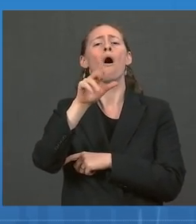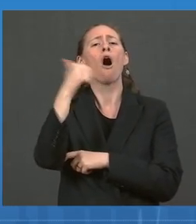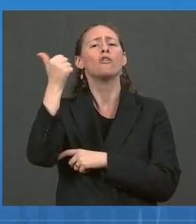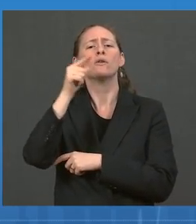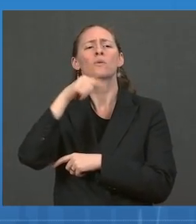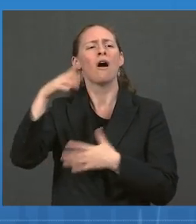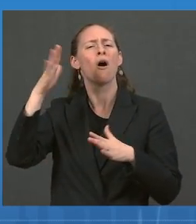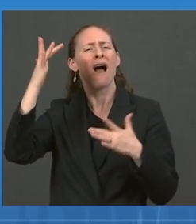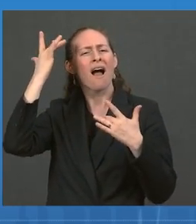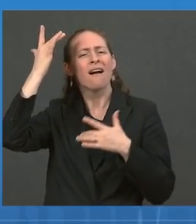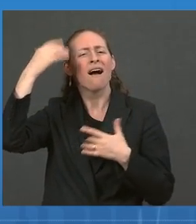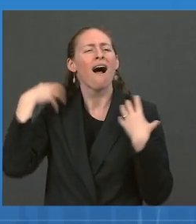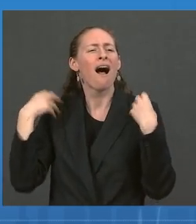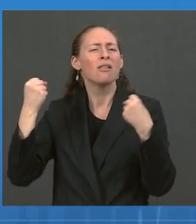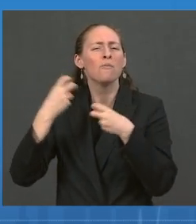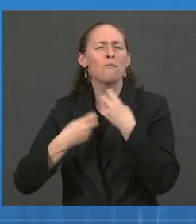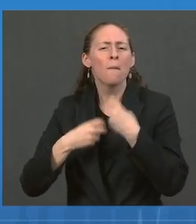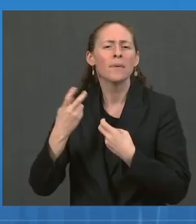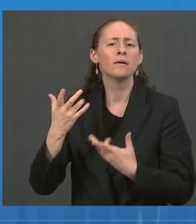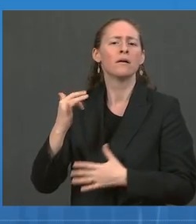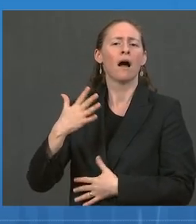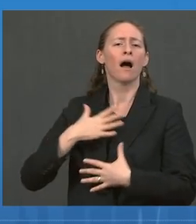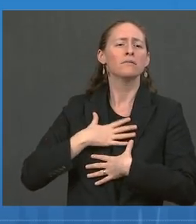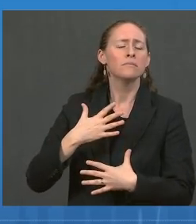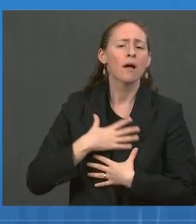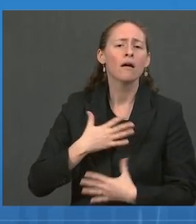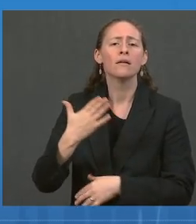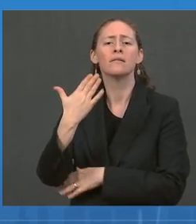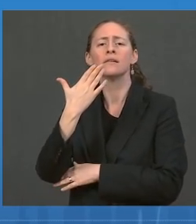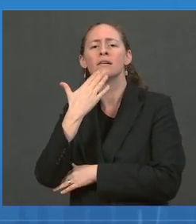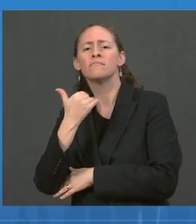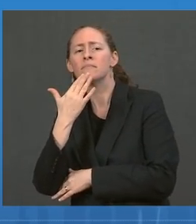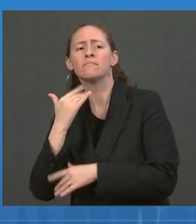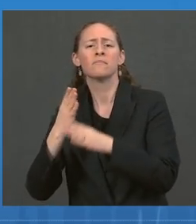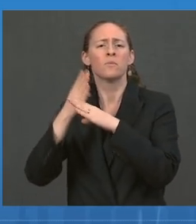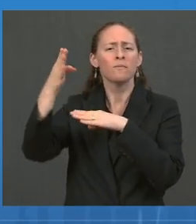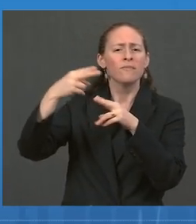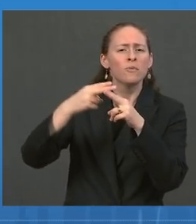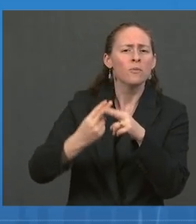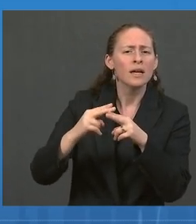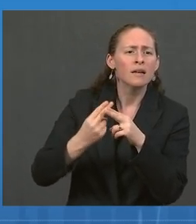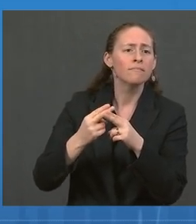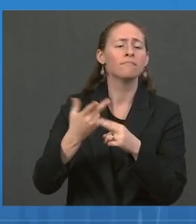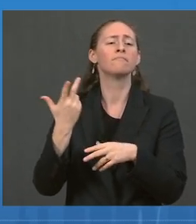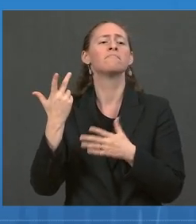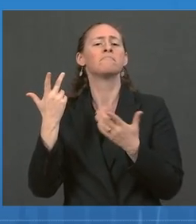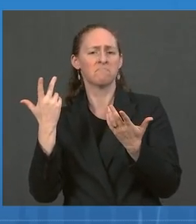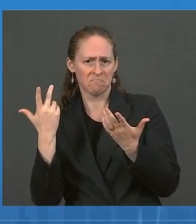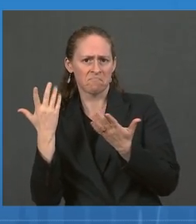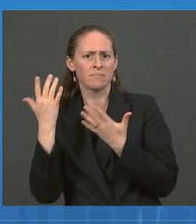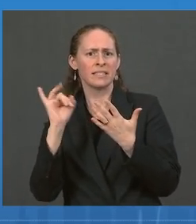such as asthma, diabetes, or obesity; and those 18 and older who live or work in a high-risk